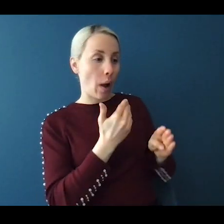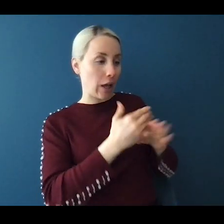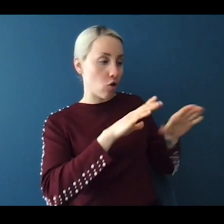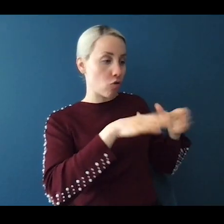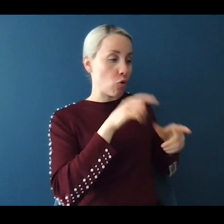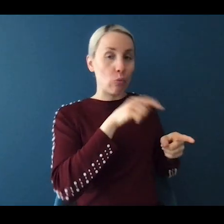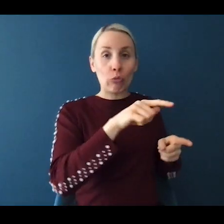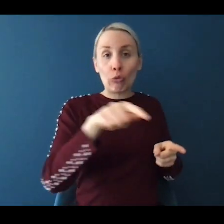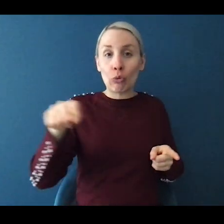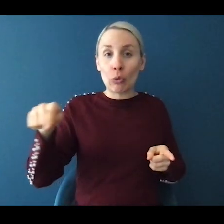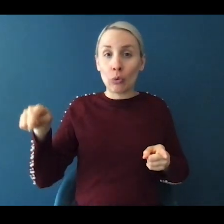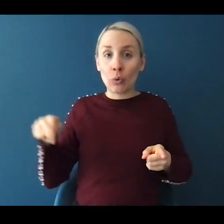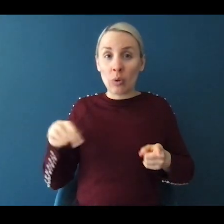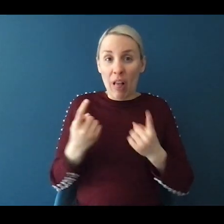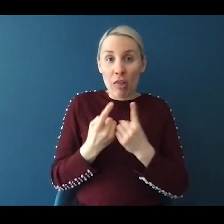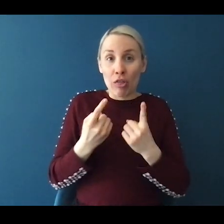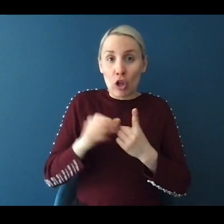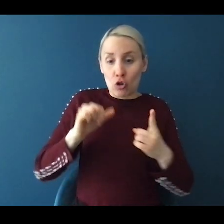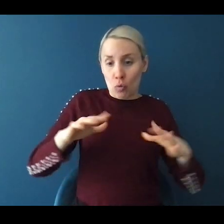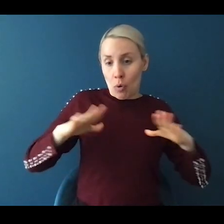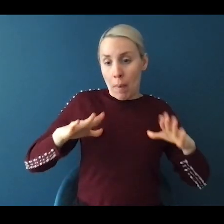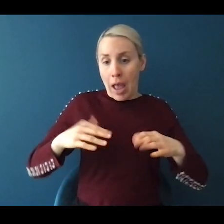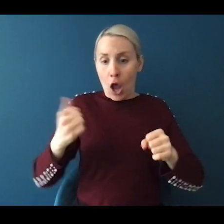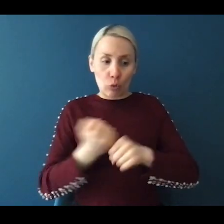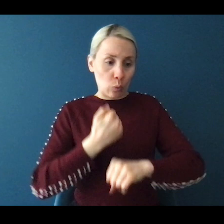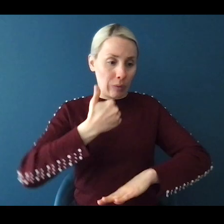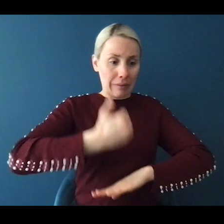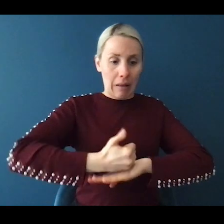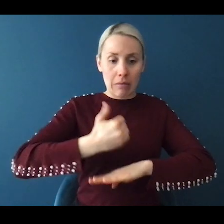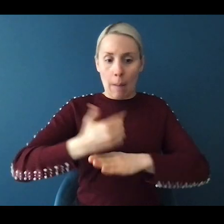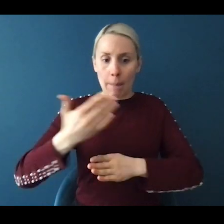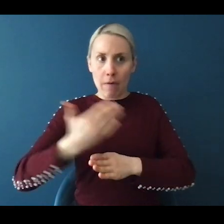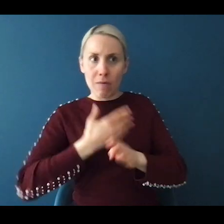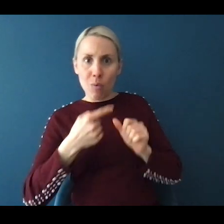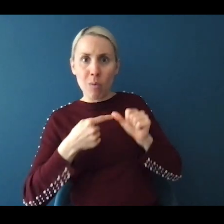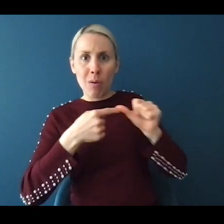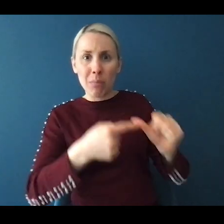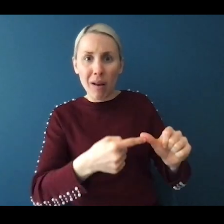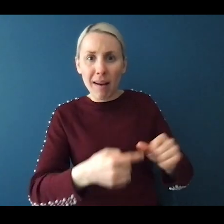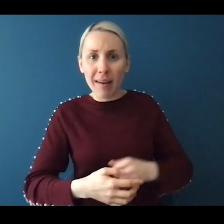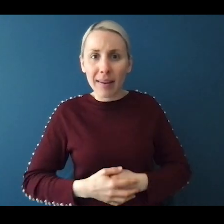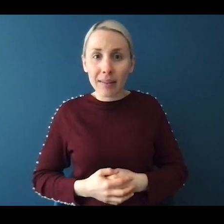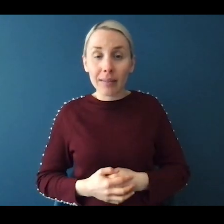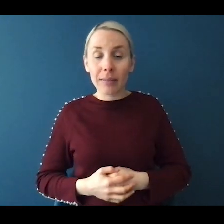place before applying I generally think kind of like maybe reaching